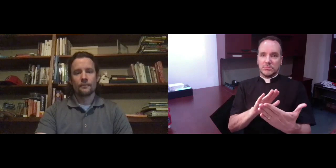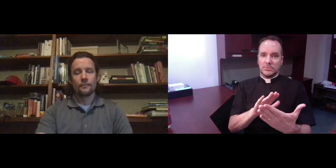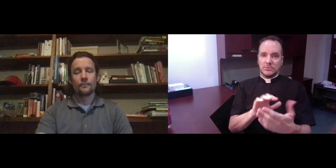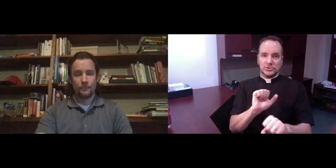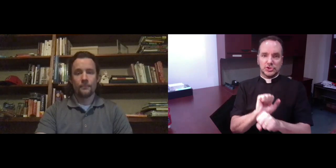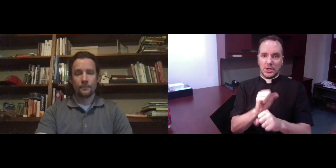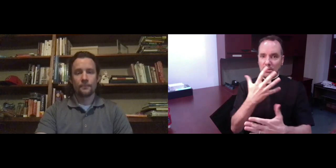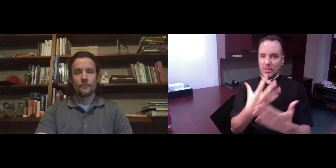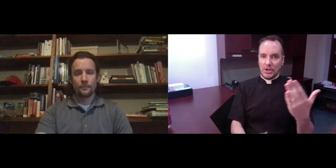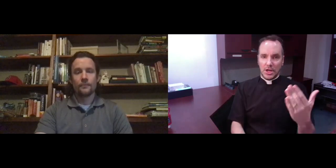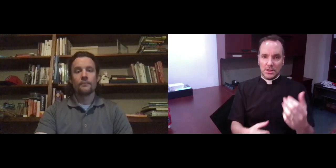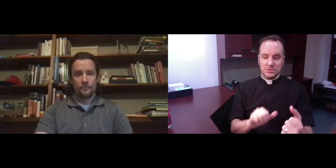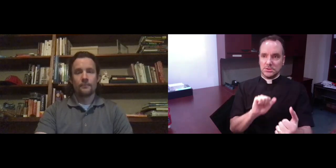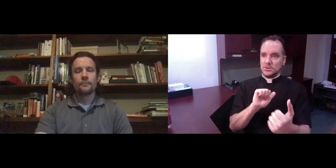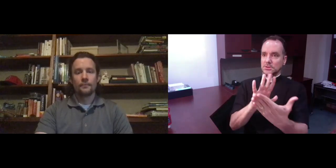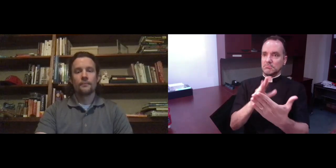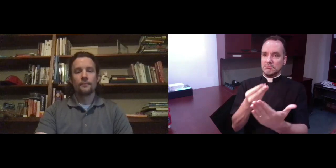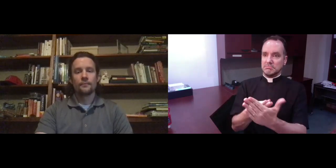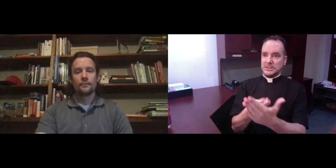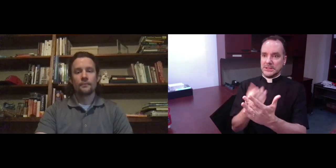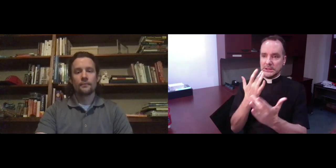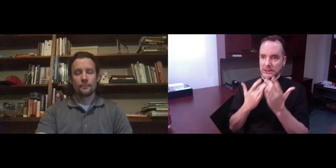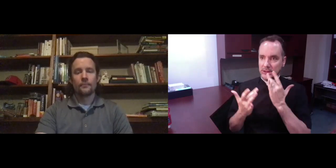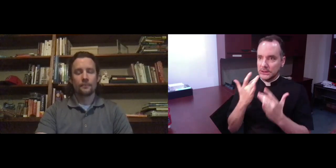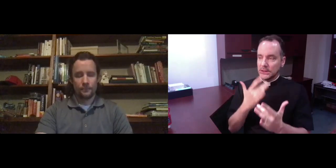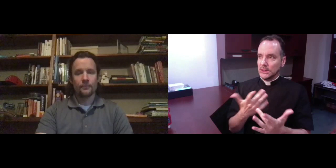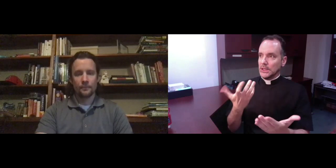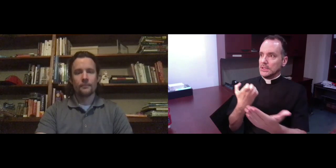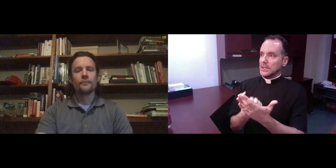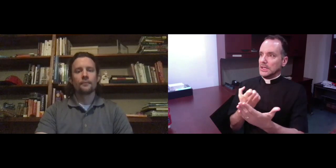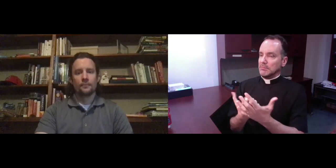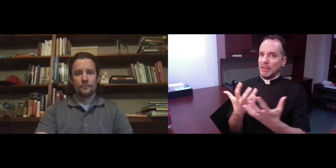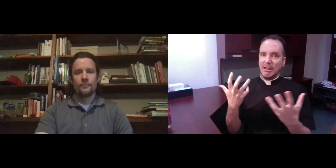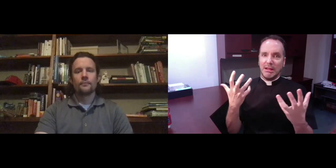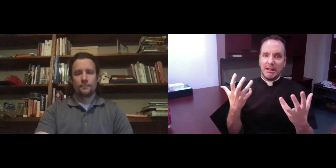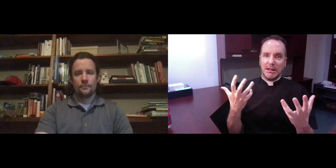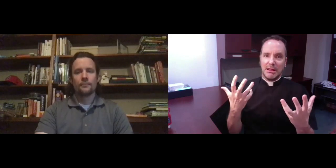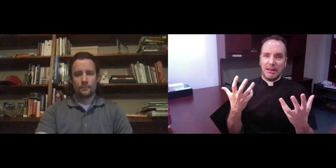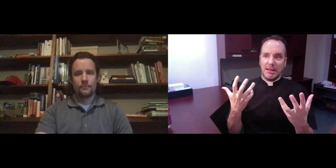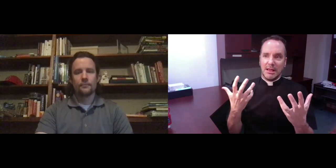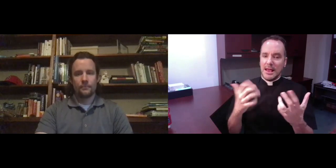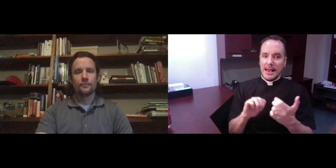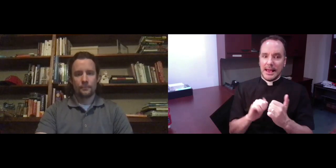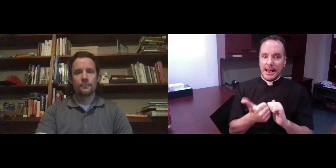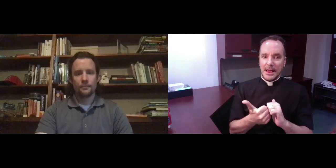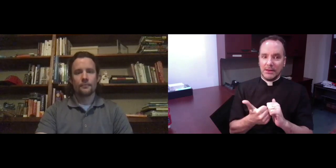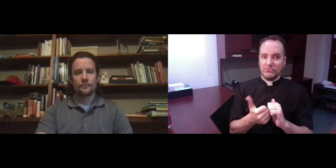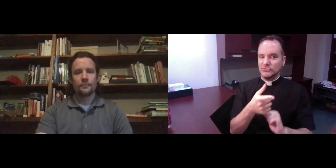Suppose a person is walking with Jesus in their lives and then they face a difficulty such as the loss of a job, or food scarcity,